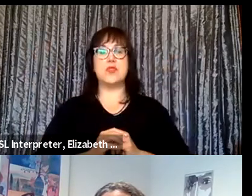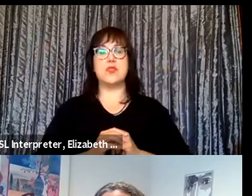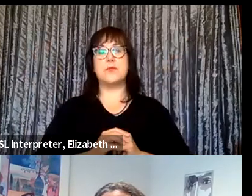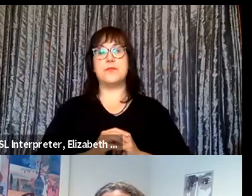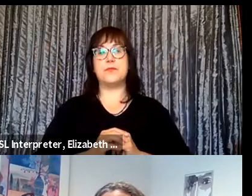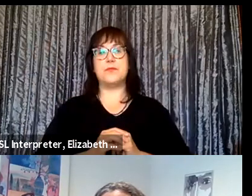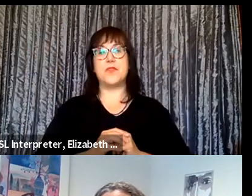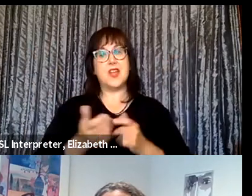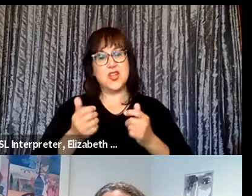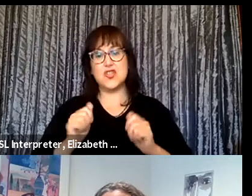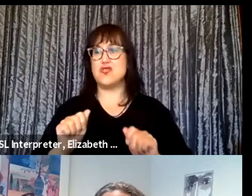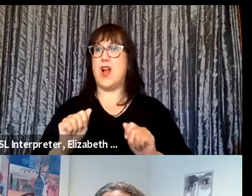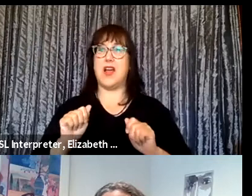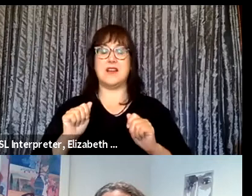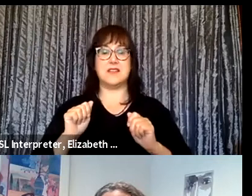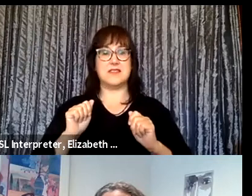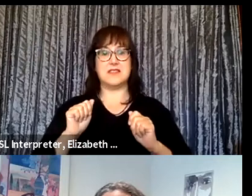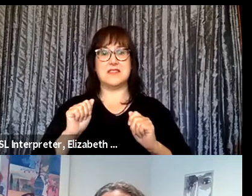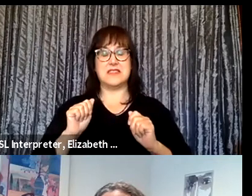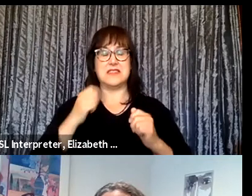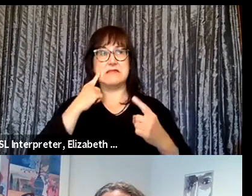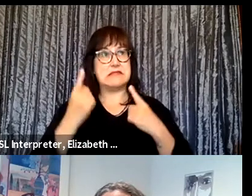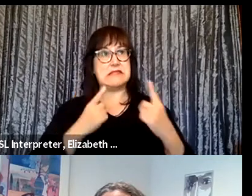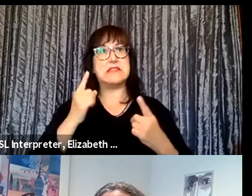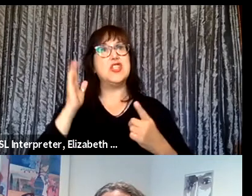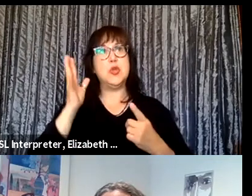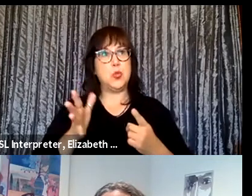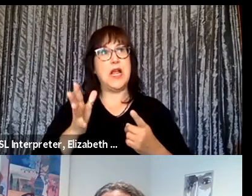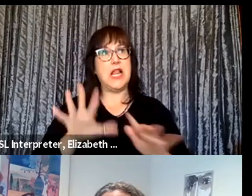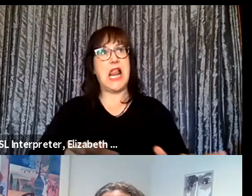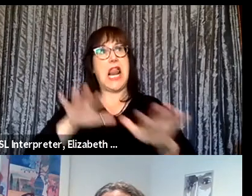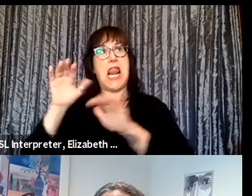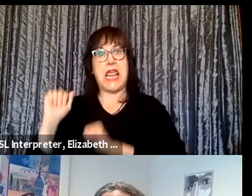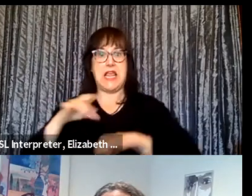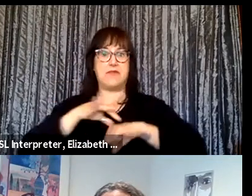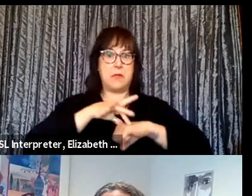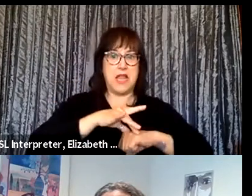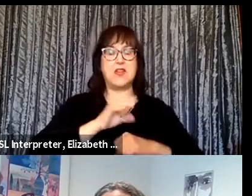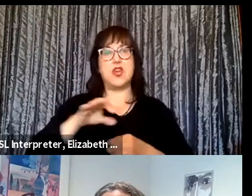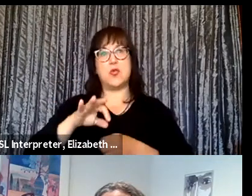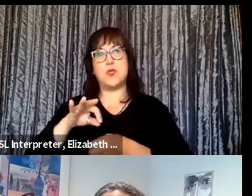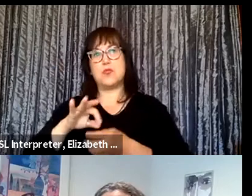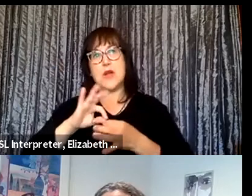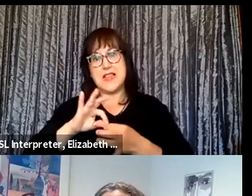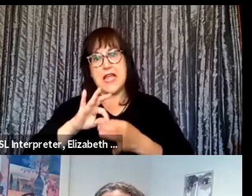grapple with leaving this planet and your relationship to spirituality may become important.